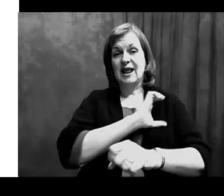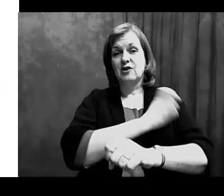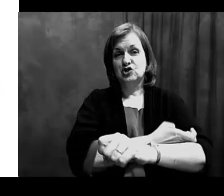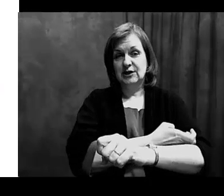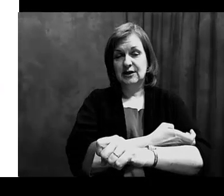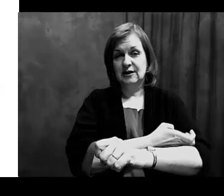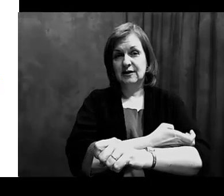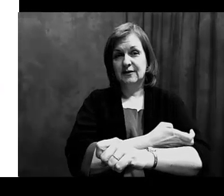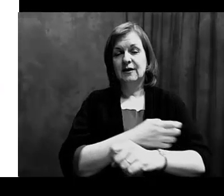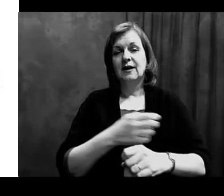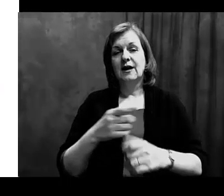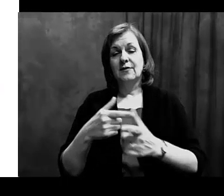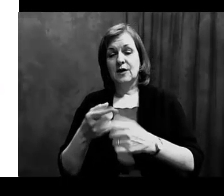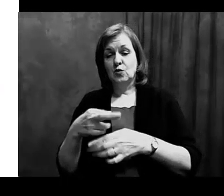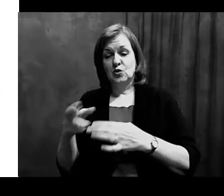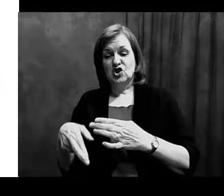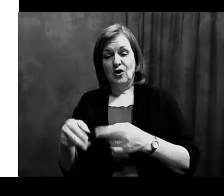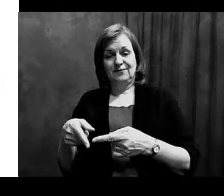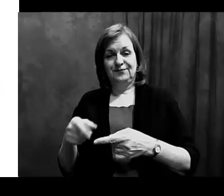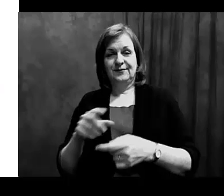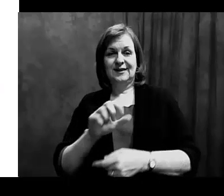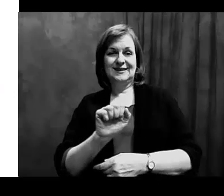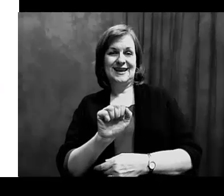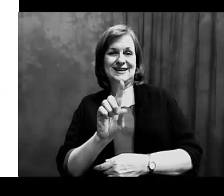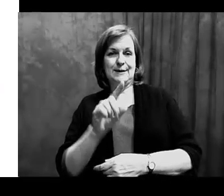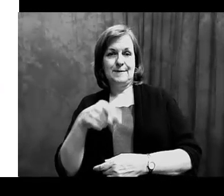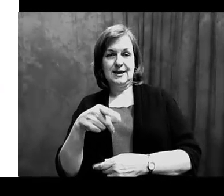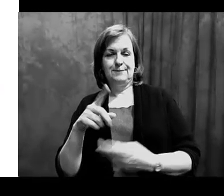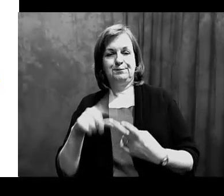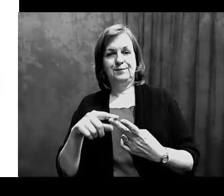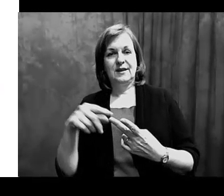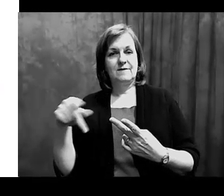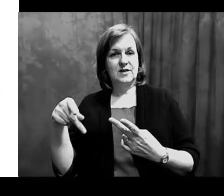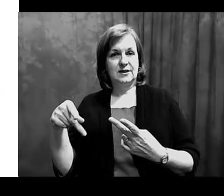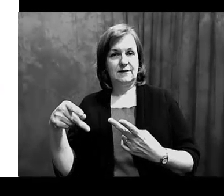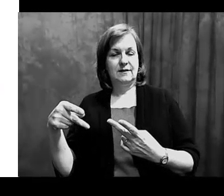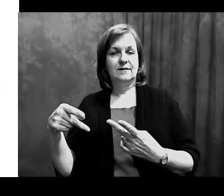but when we do that we have two products ADP and a phosphate